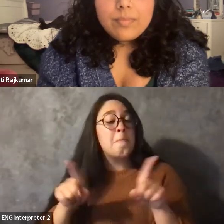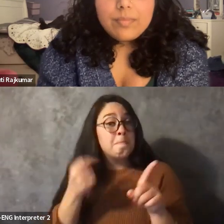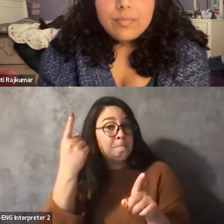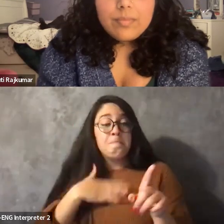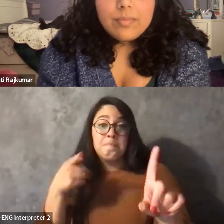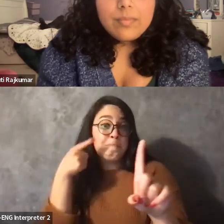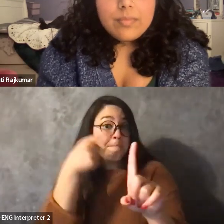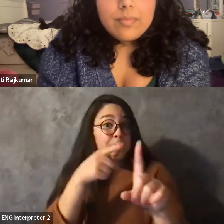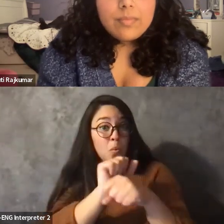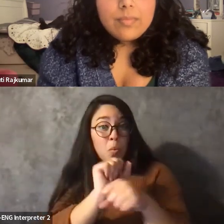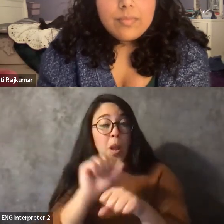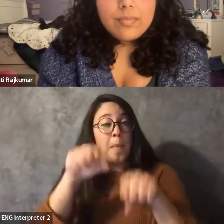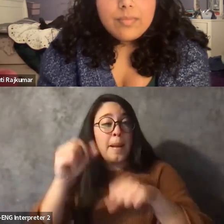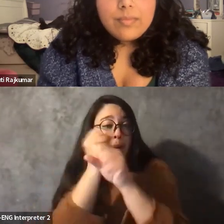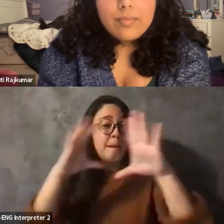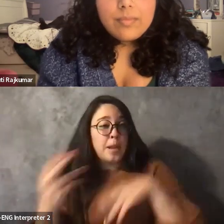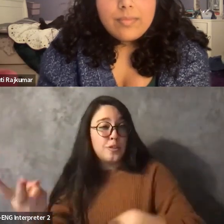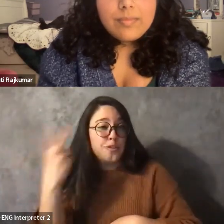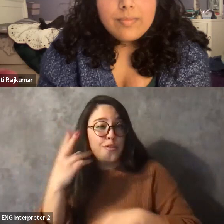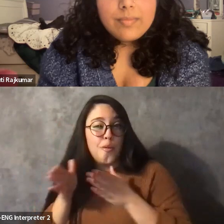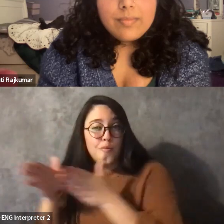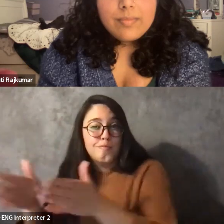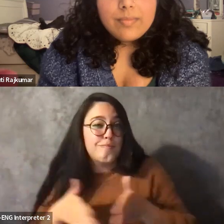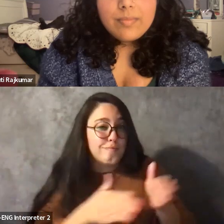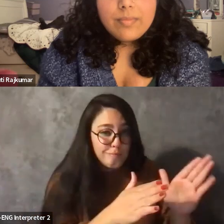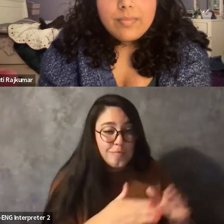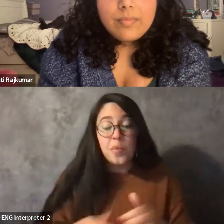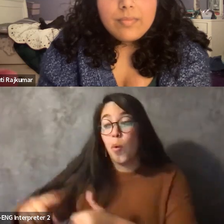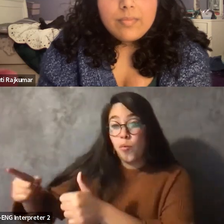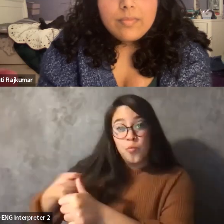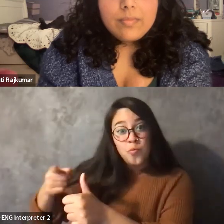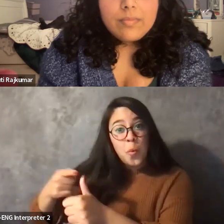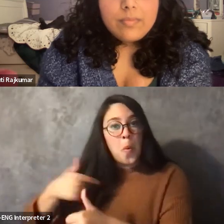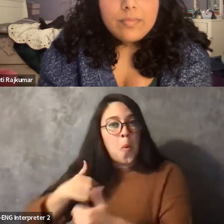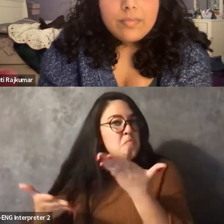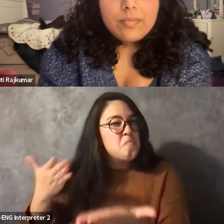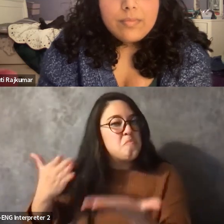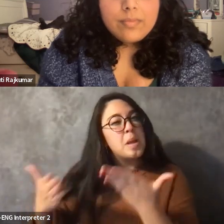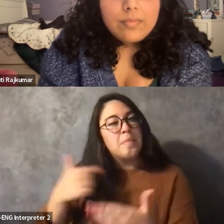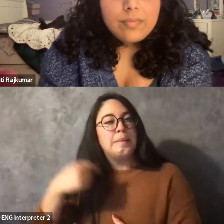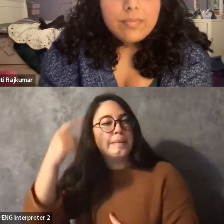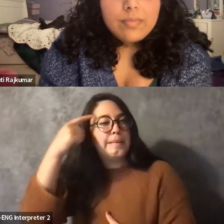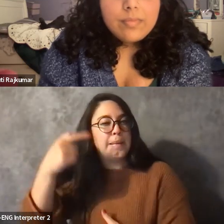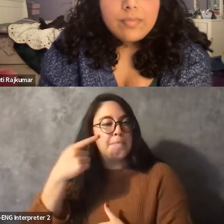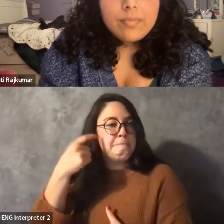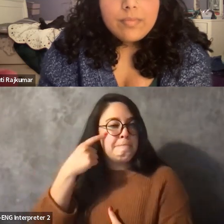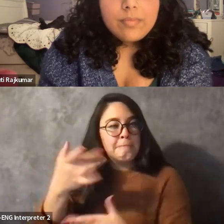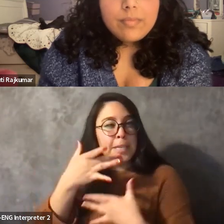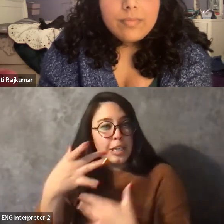Like, first of all, I think that I might be interested in being a disability rights lawyer